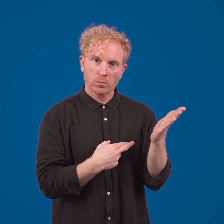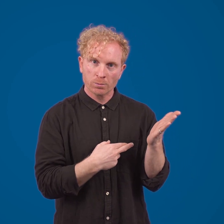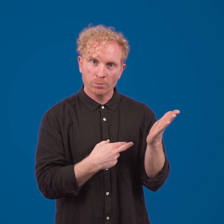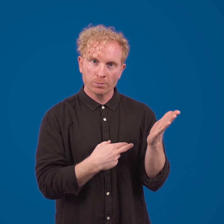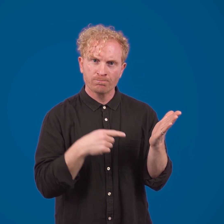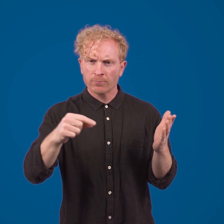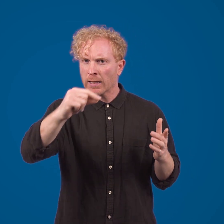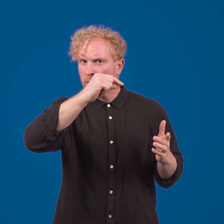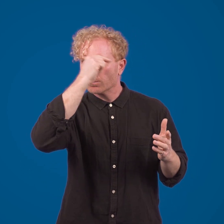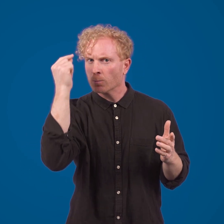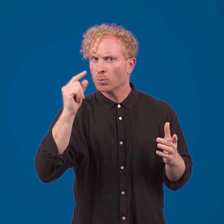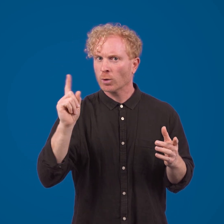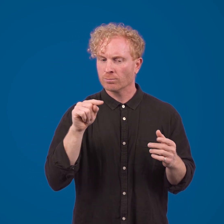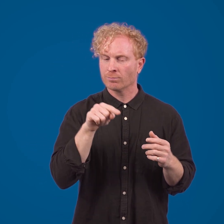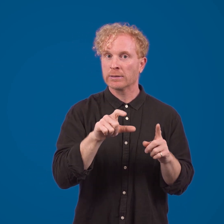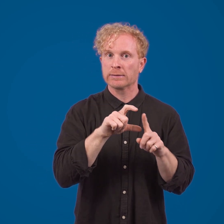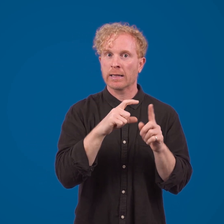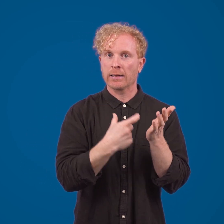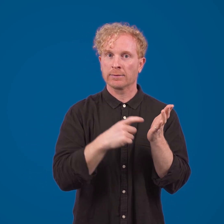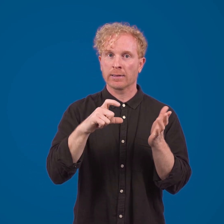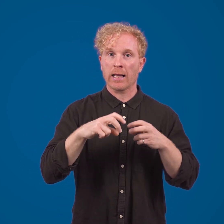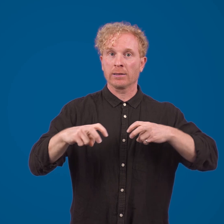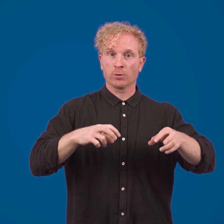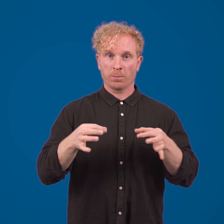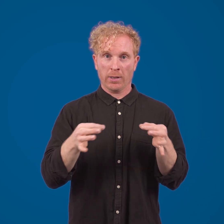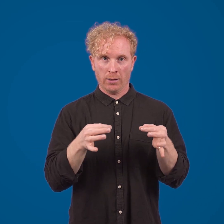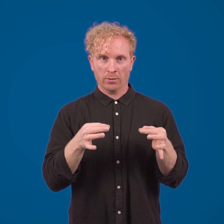The intent of the DRC Action Plan